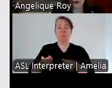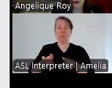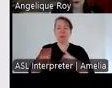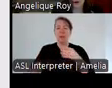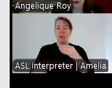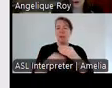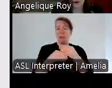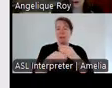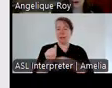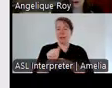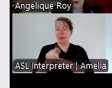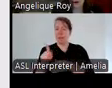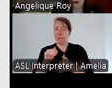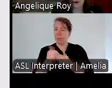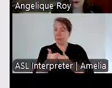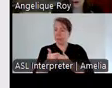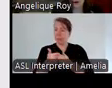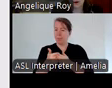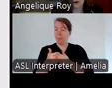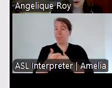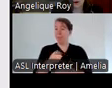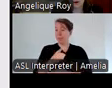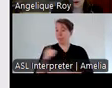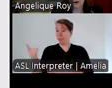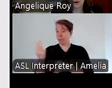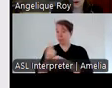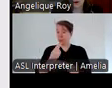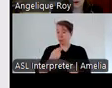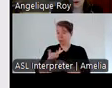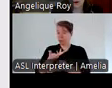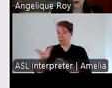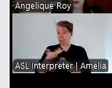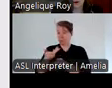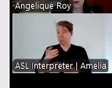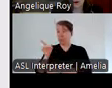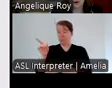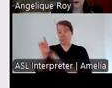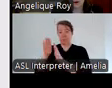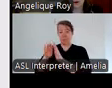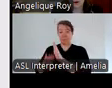for those of you who regularly use and interact with the a to z list on the back end, this will likely be familiar.